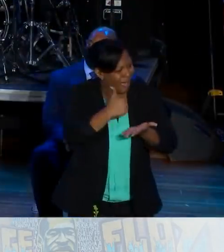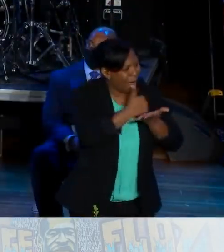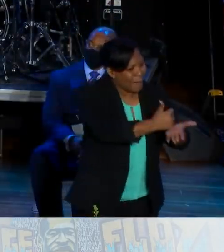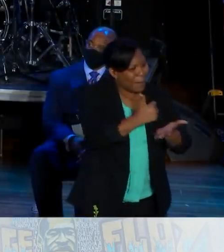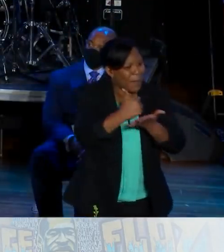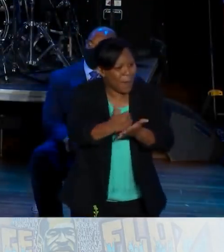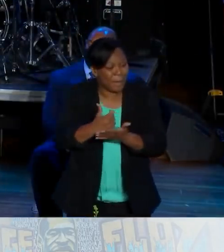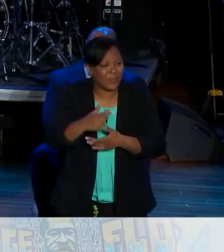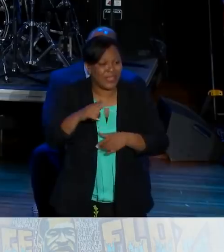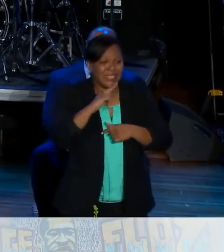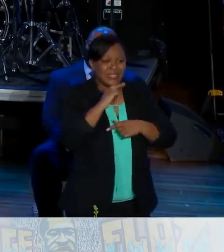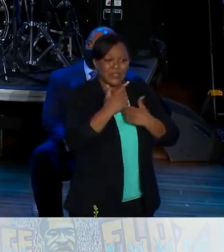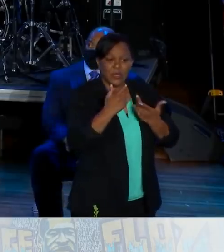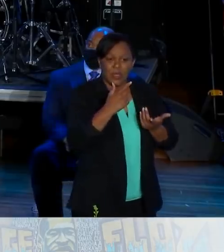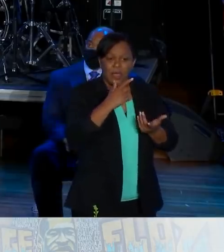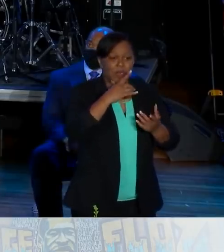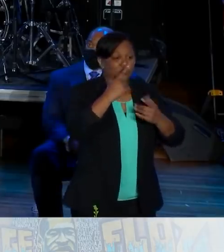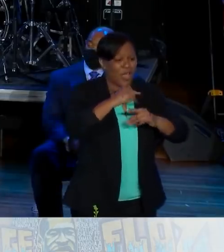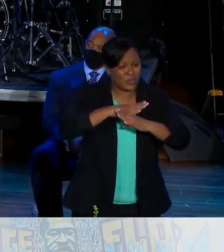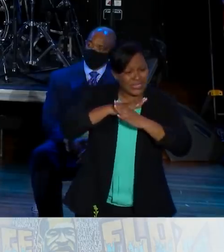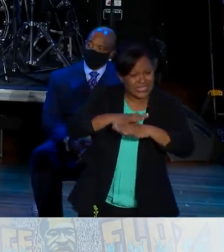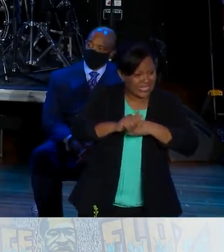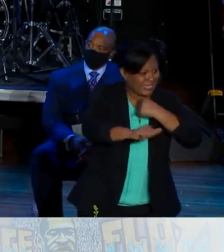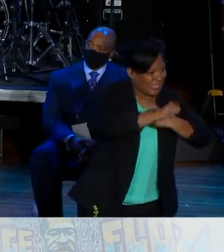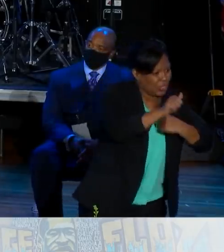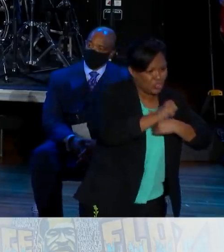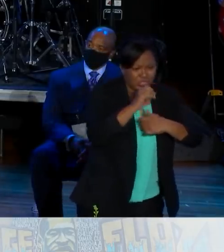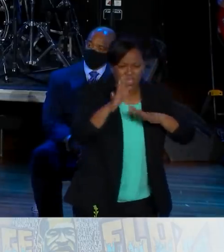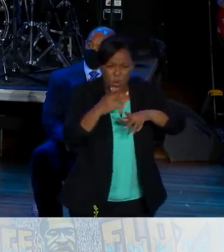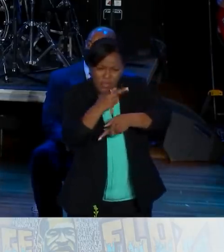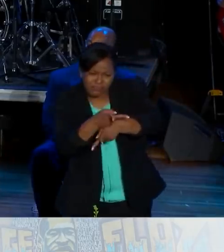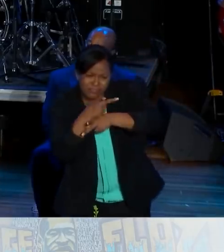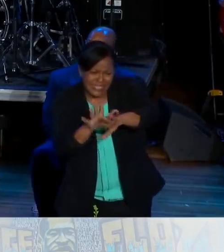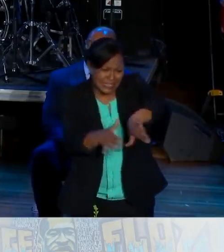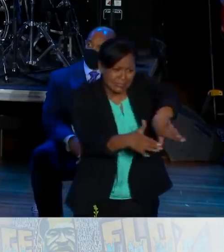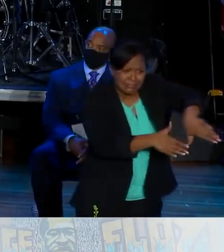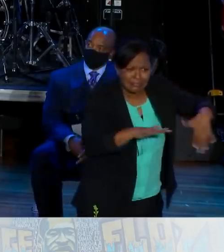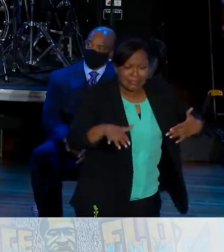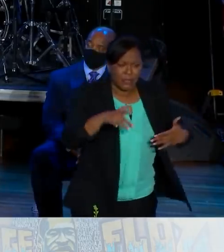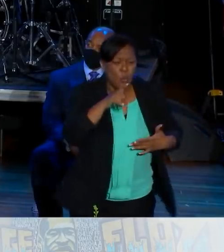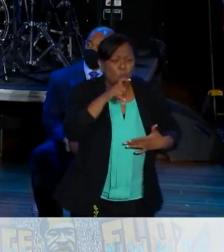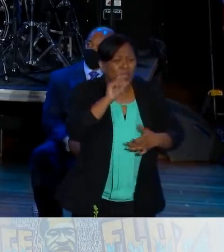SOME TIME THE ONLY THING THAT WE HAD THAT WOULD TAKE DANGER AWAY WAS OUR MOTHERS.